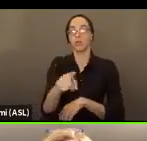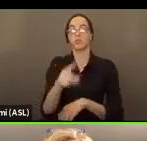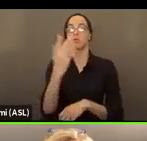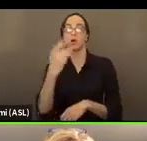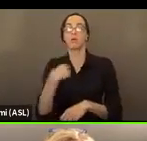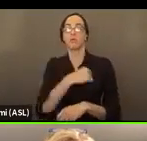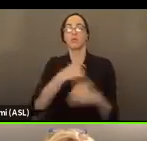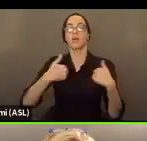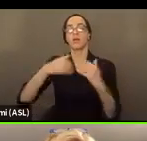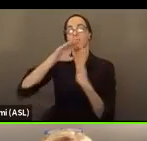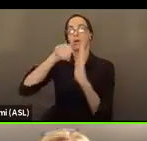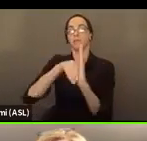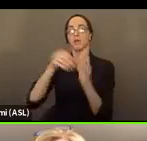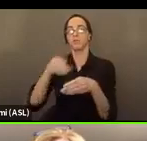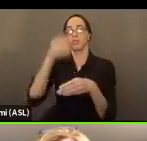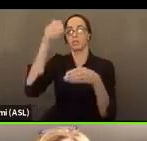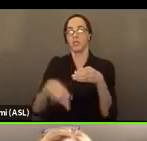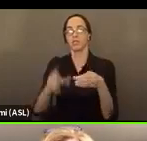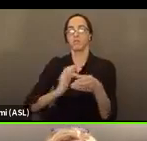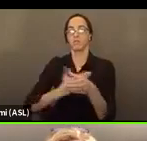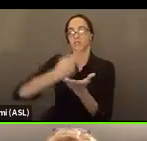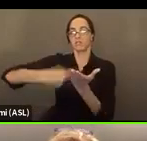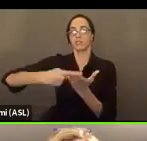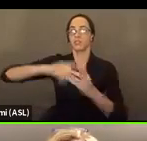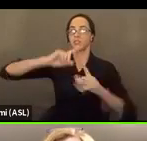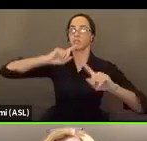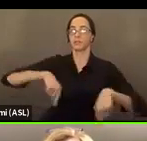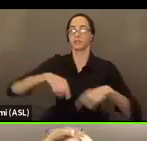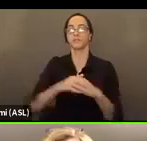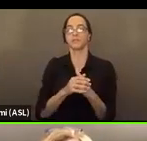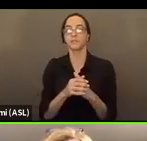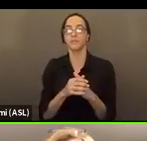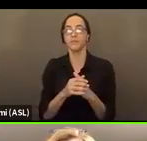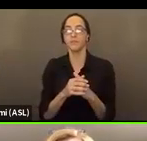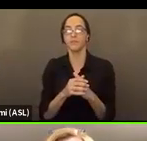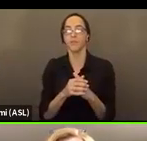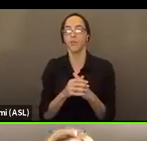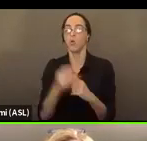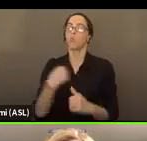what this is about town hall meetings are not for us to listen to ourselves they're really about us